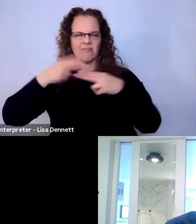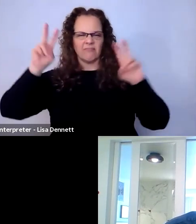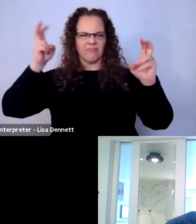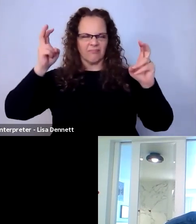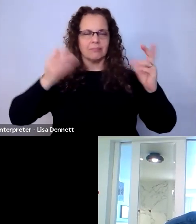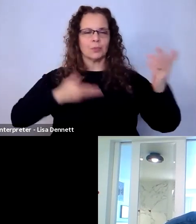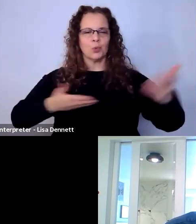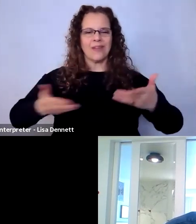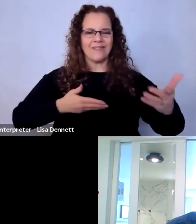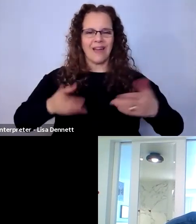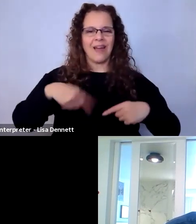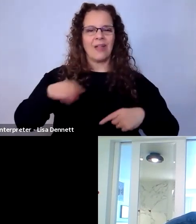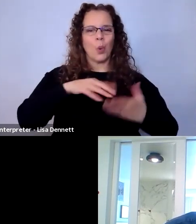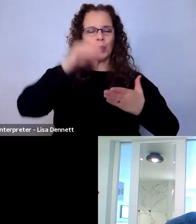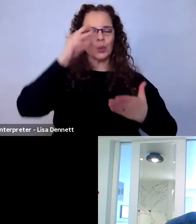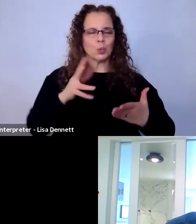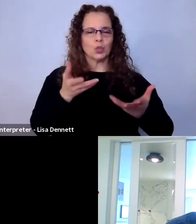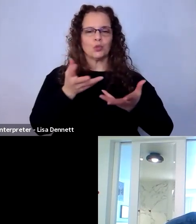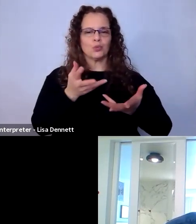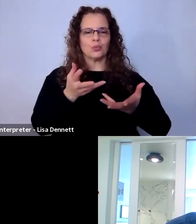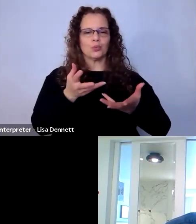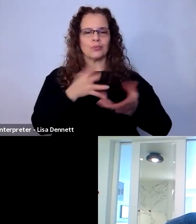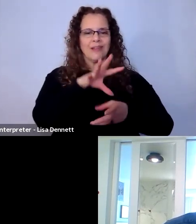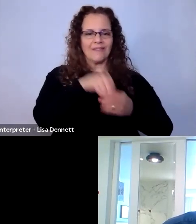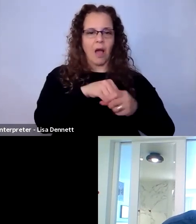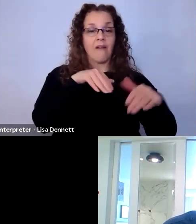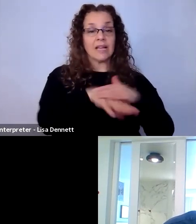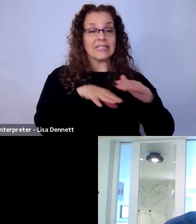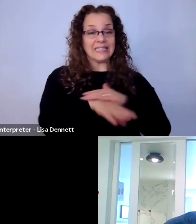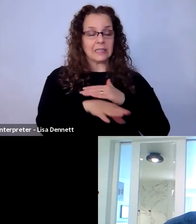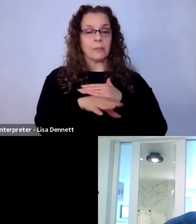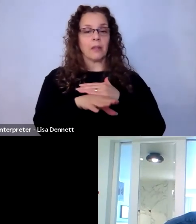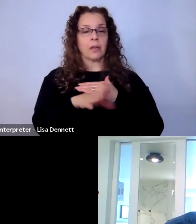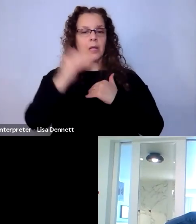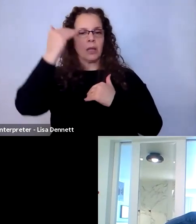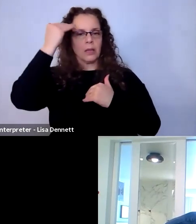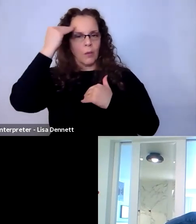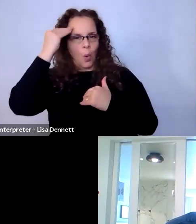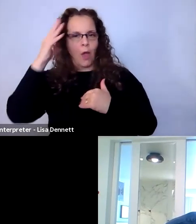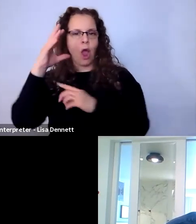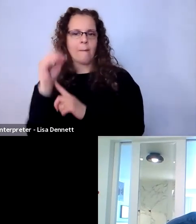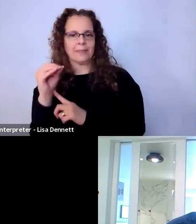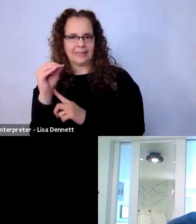minded companies and to find out how we do things around accessibility, we also have a faculty grant program where we give.